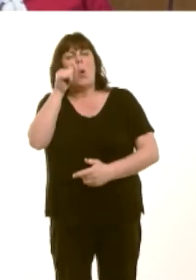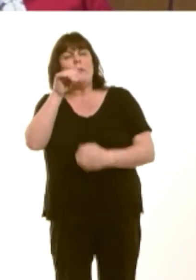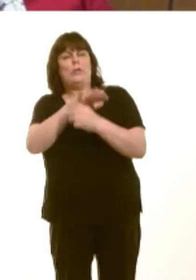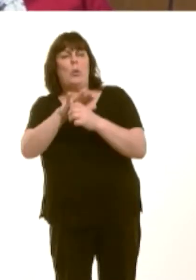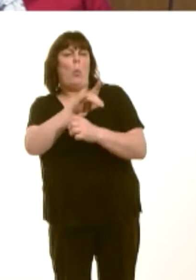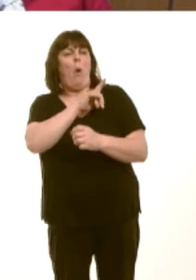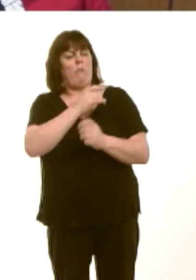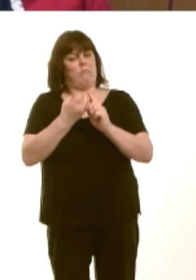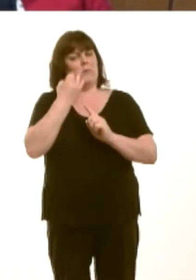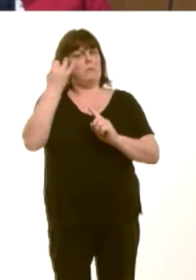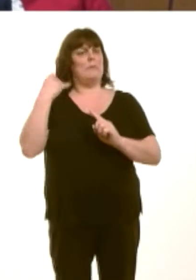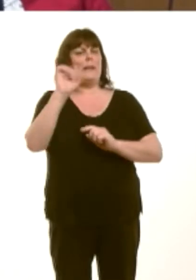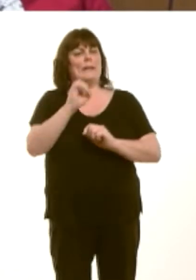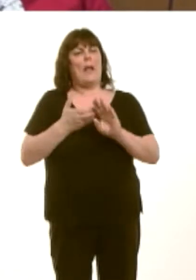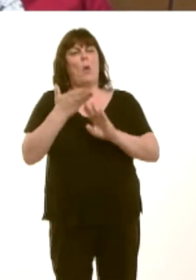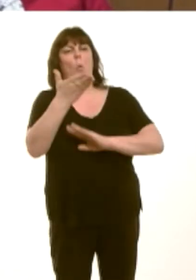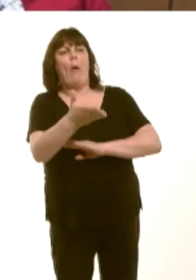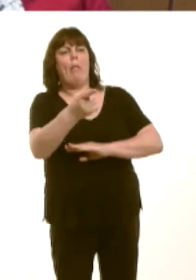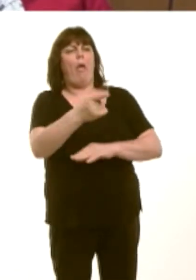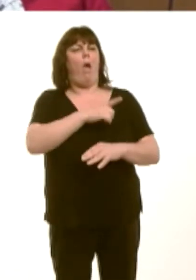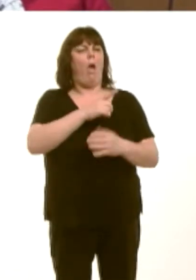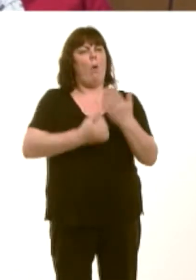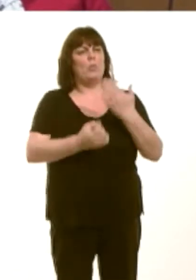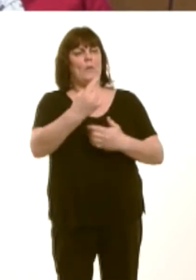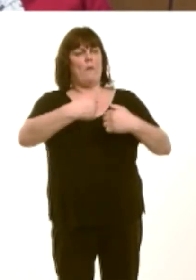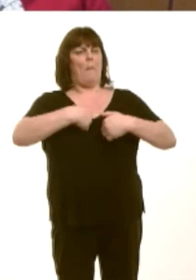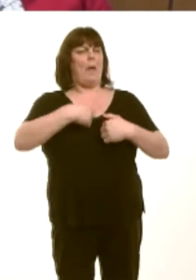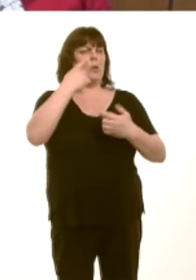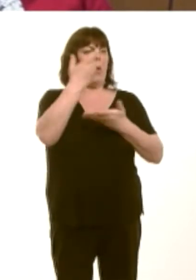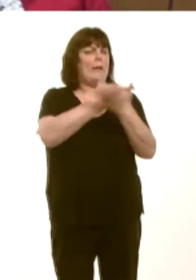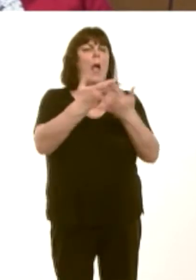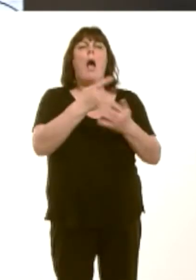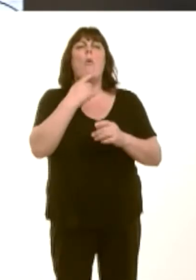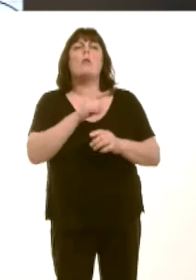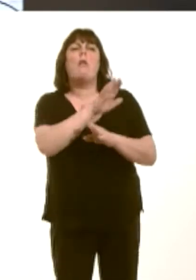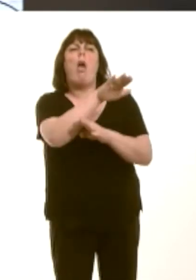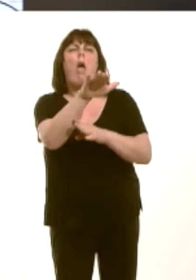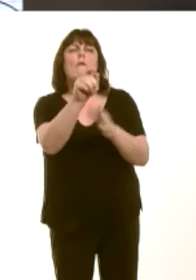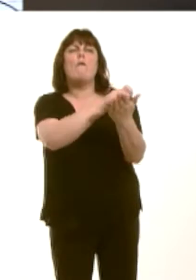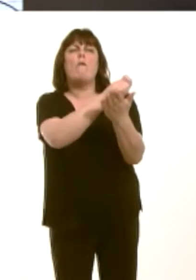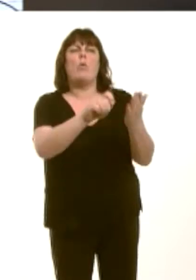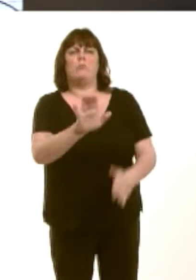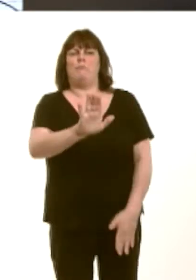that I was there on Saturday, and so had the opportunity to discuss some of the issues.